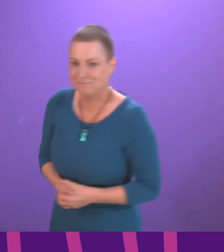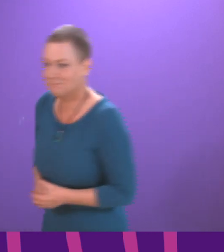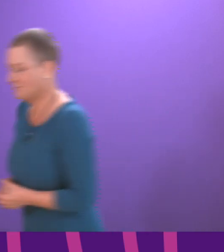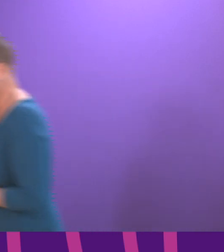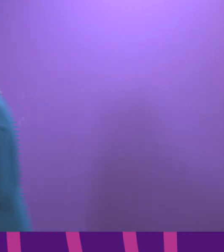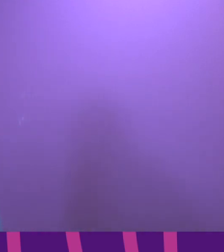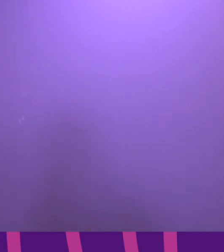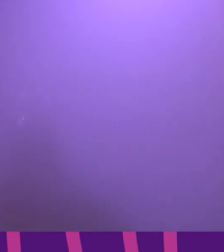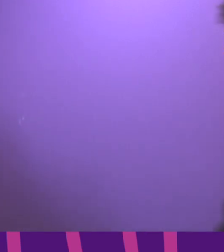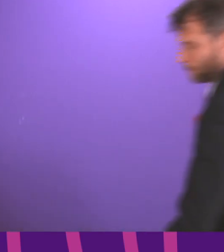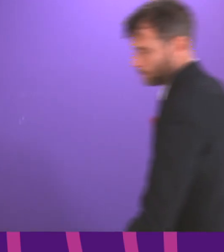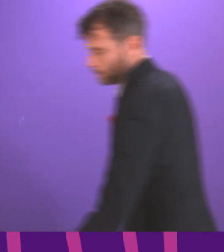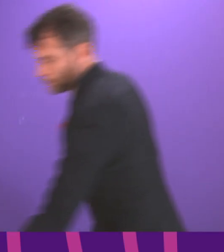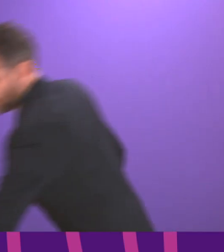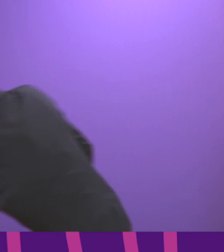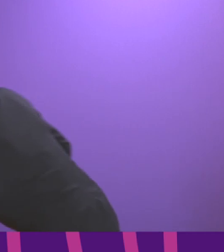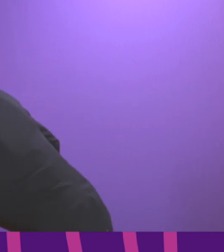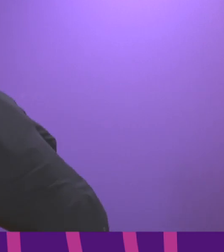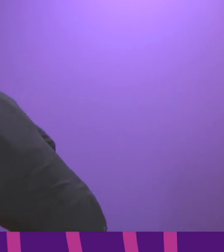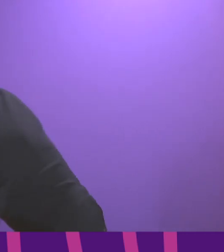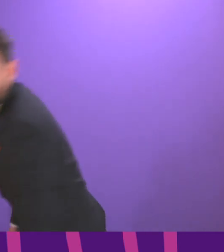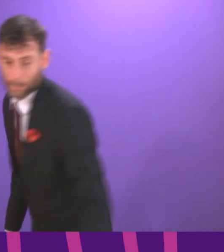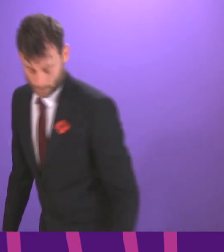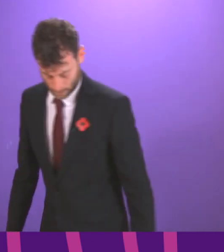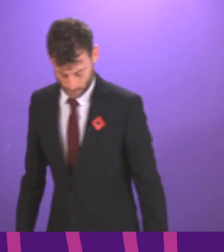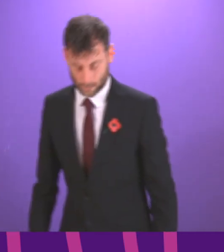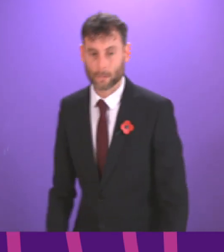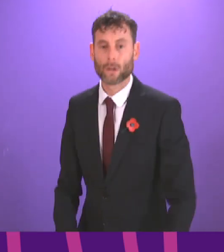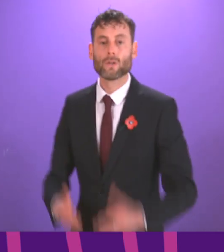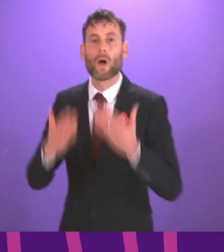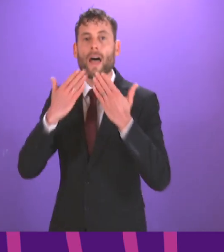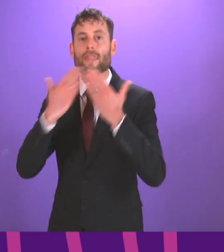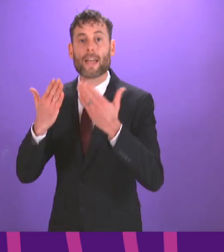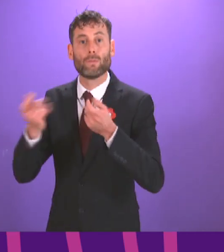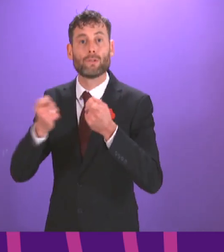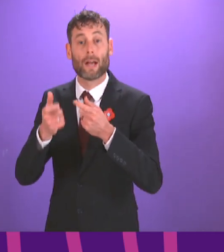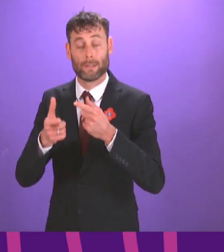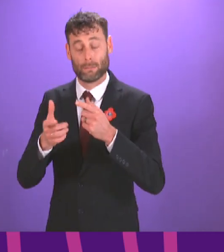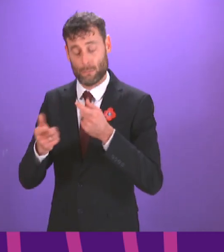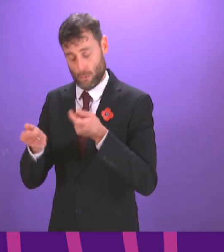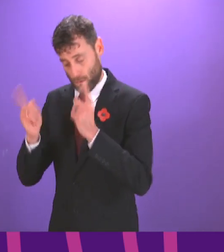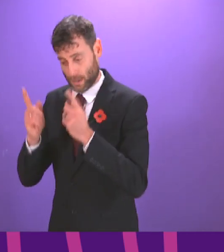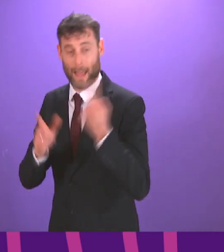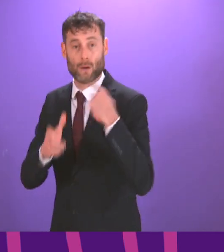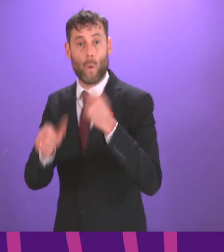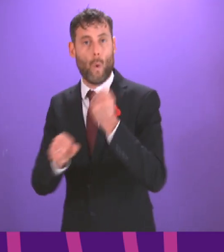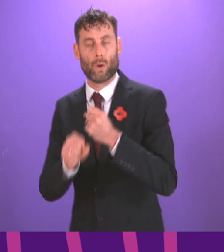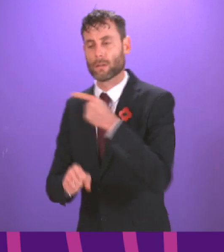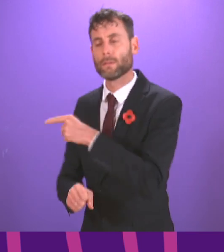In August, the Deputy First Minister confirmed that, by October, the enhanced surveillance